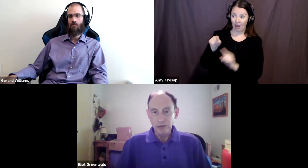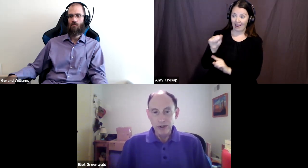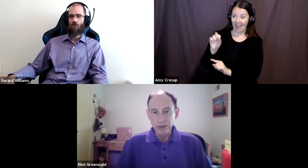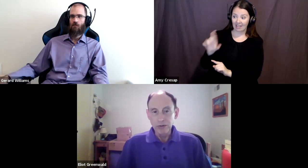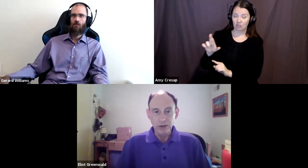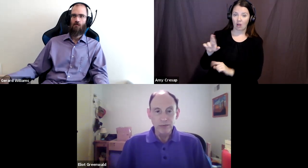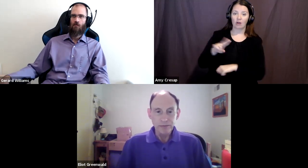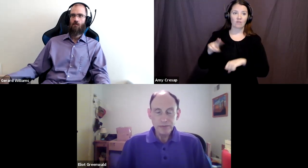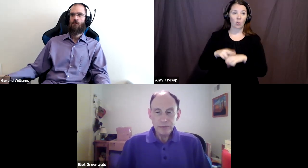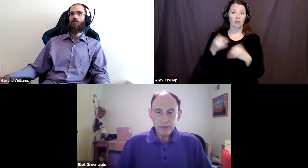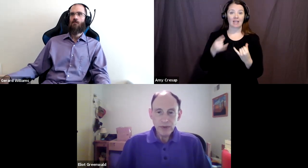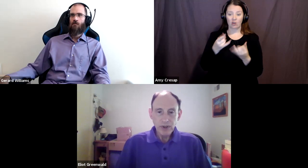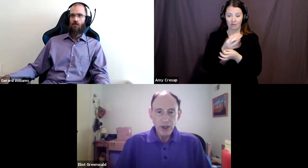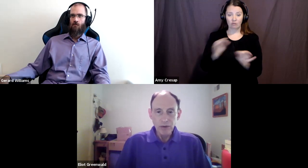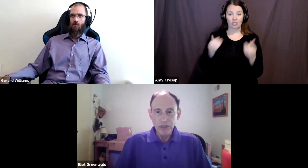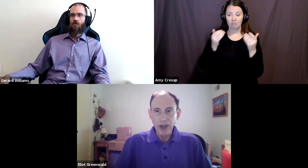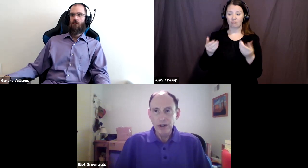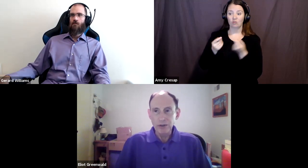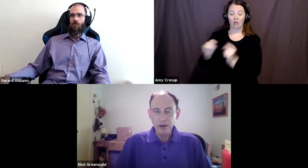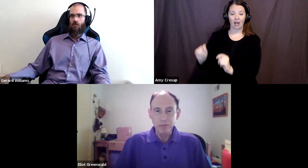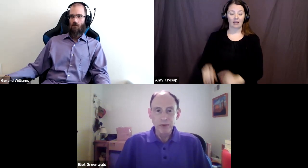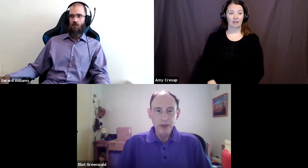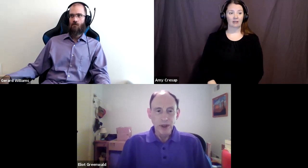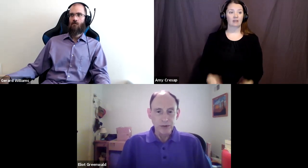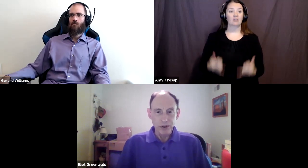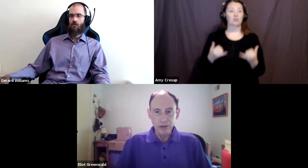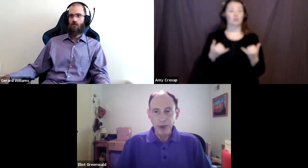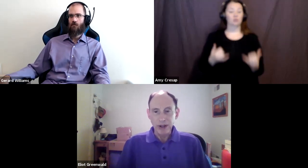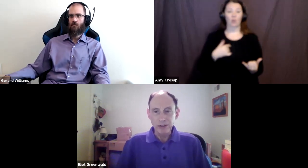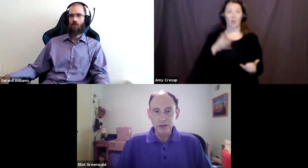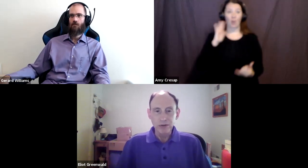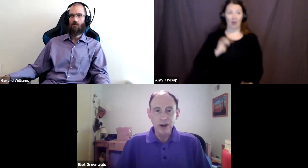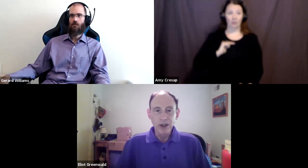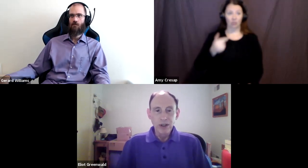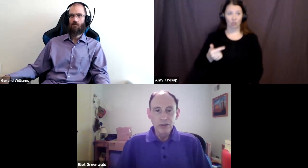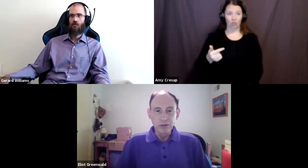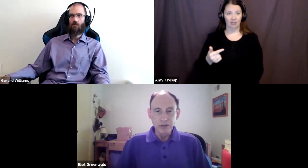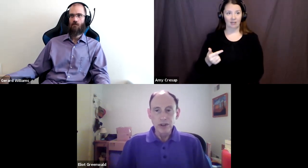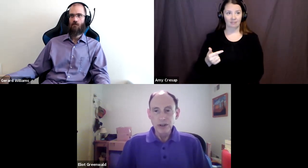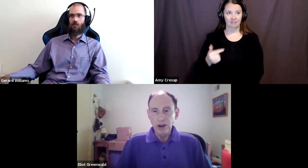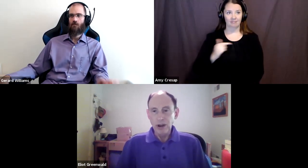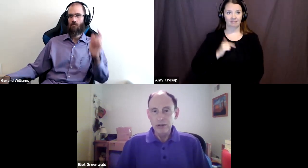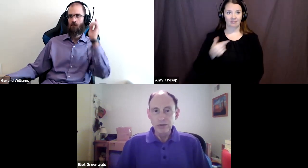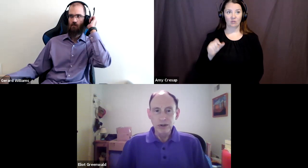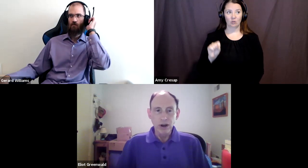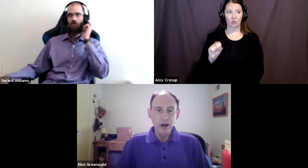now free to do so. With that I'll turn this back to Suzy to go